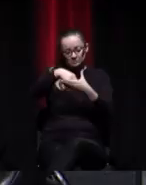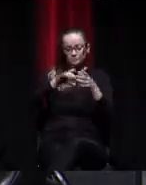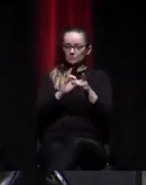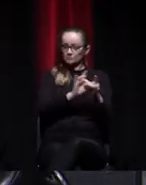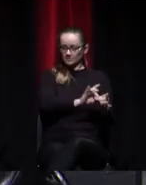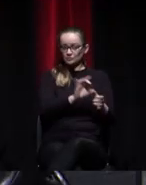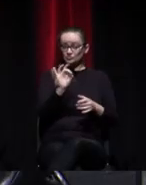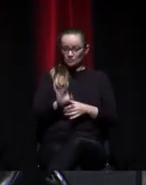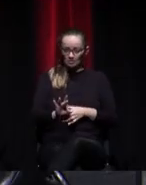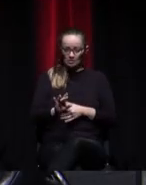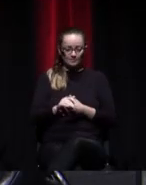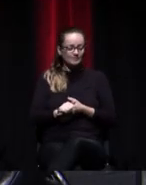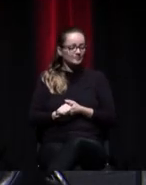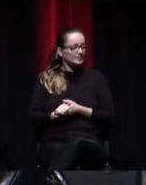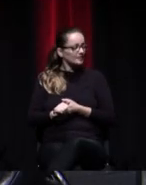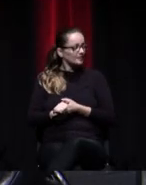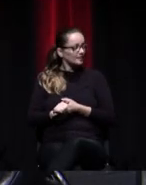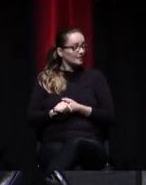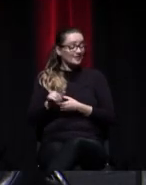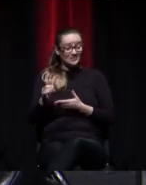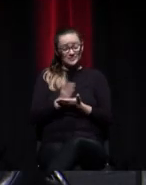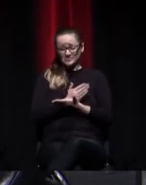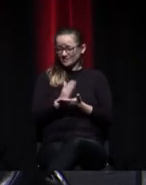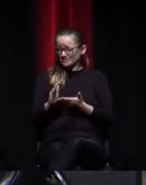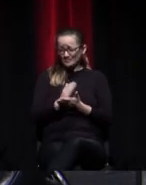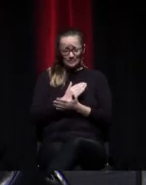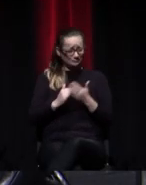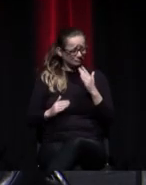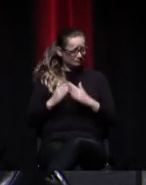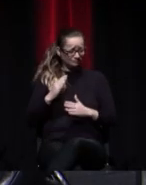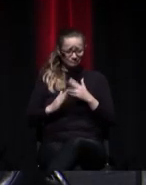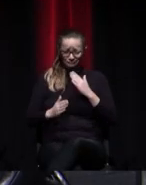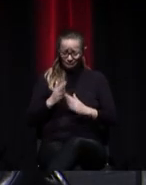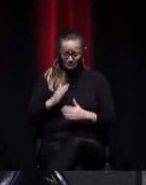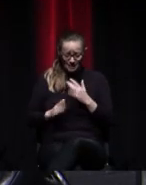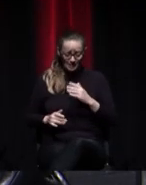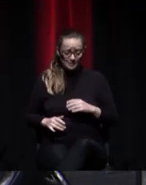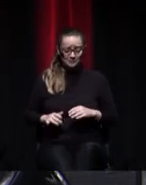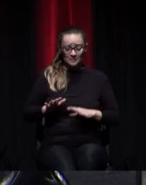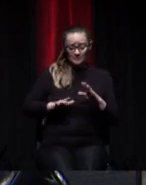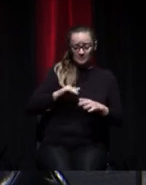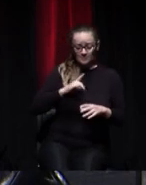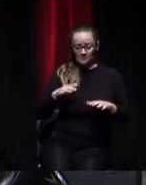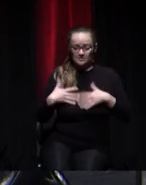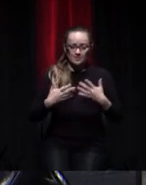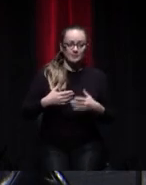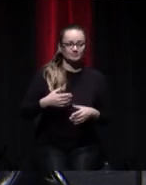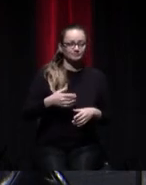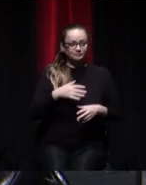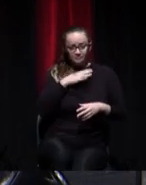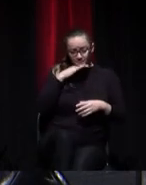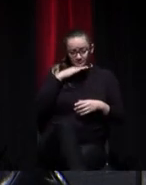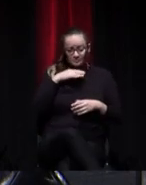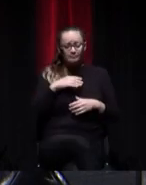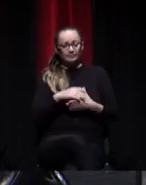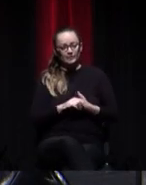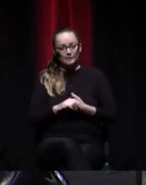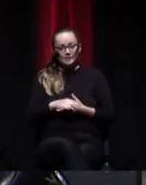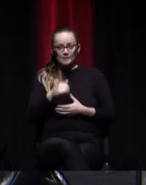This disturbs a lot, justifies bizarre situations like this: Let's control this thing. Because this thing's dangerous.